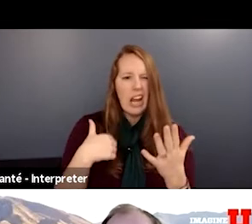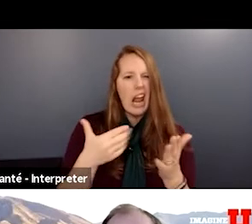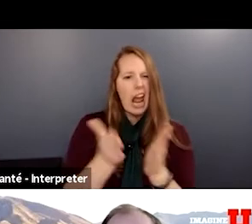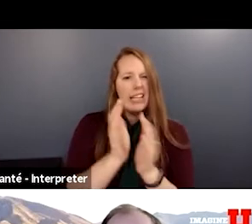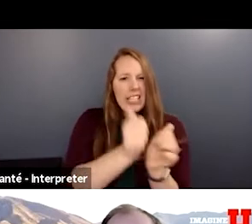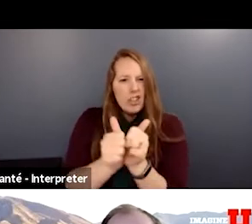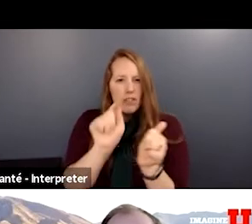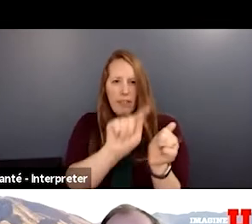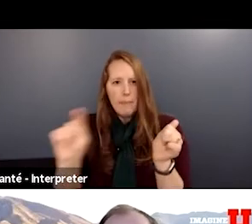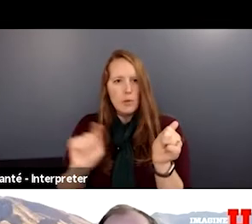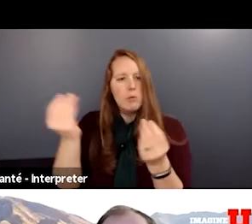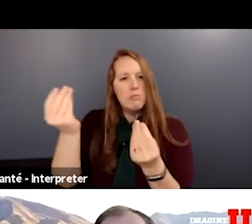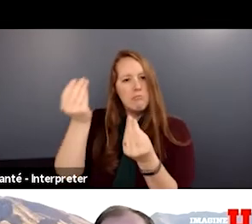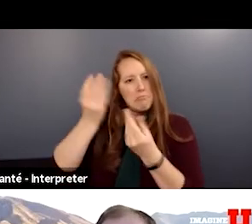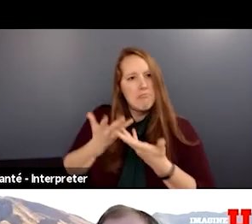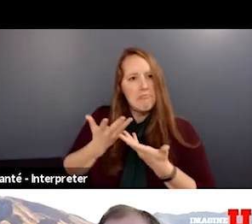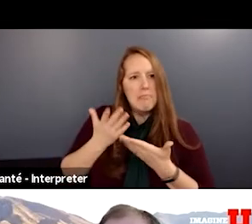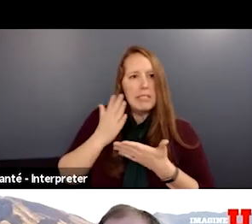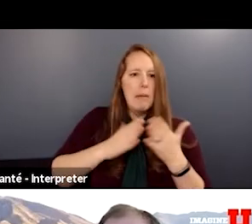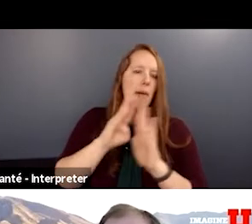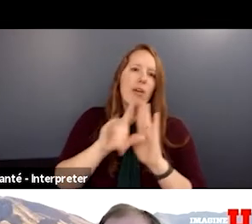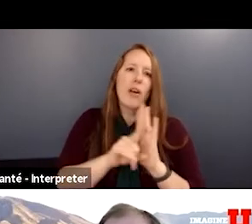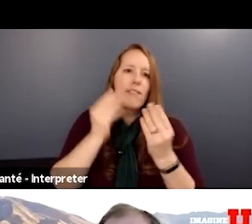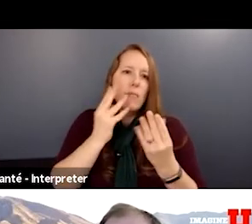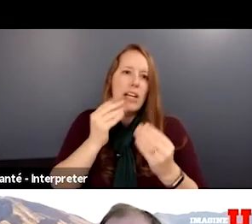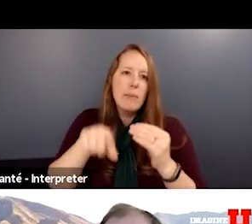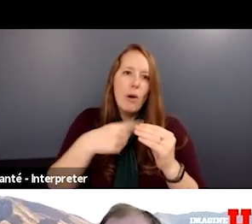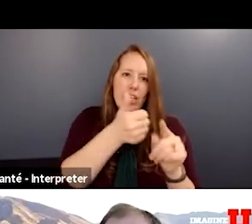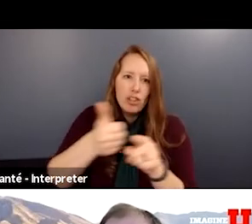themselves and get to know them a little bit better.